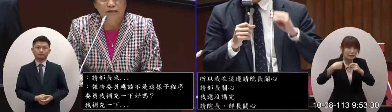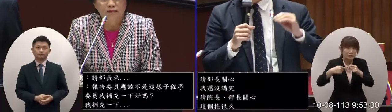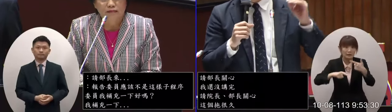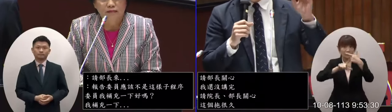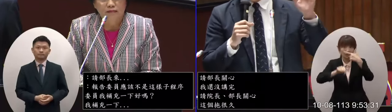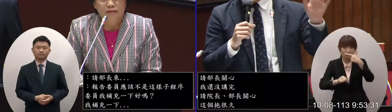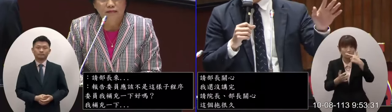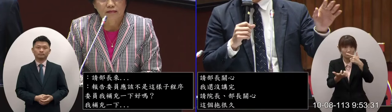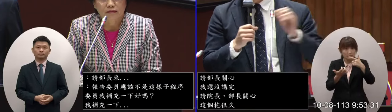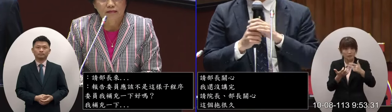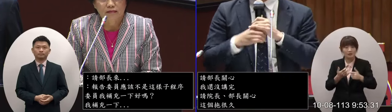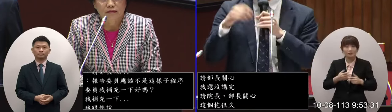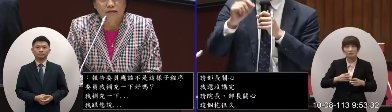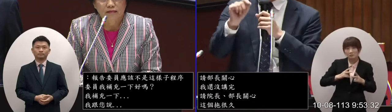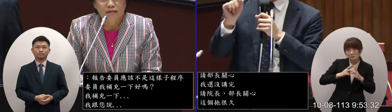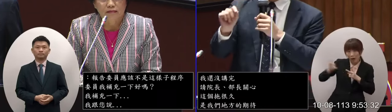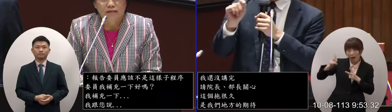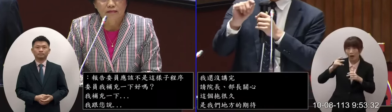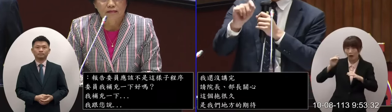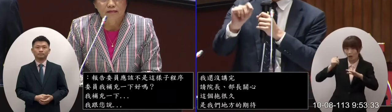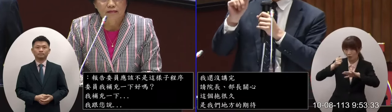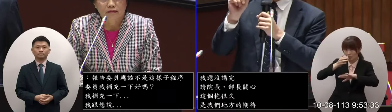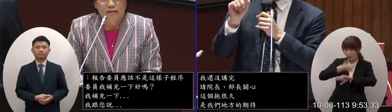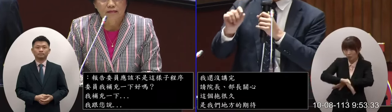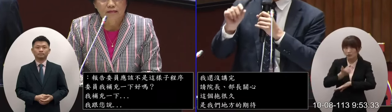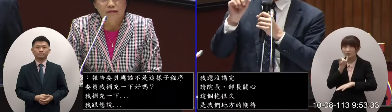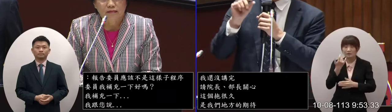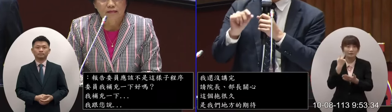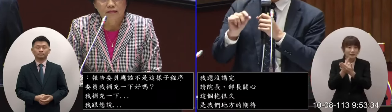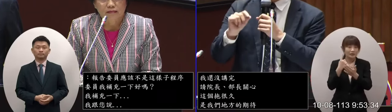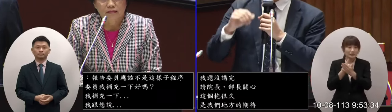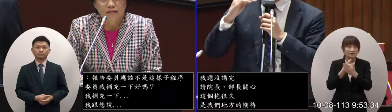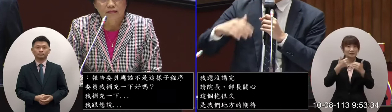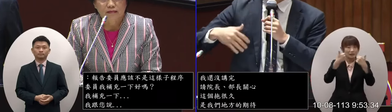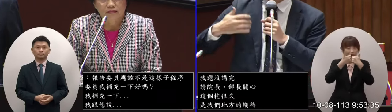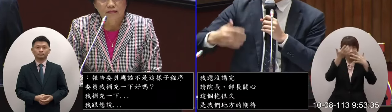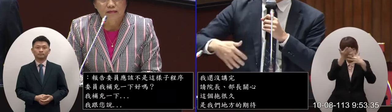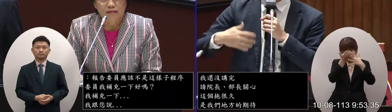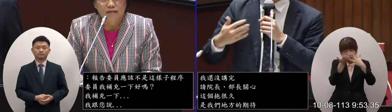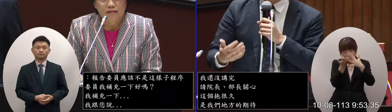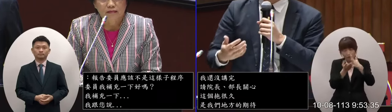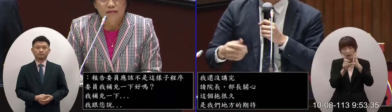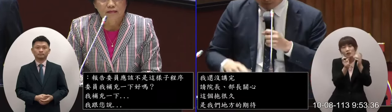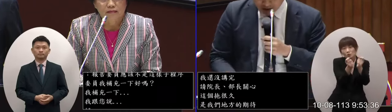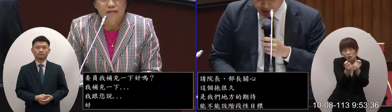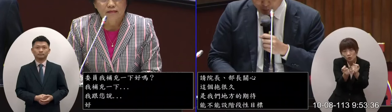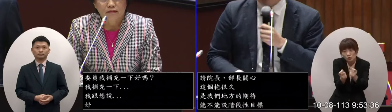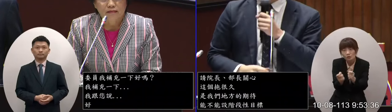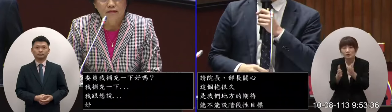by the middle of next year . Then the interval between each meeting will be shorter. Don't keep looking back at the past, and don't